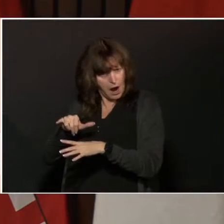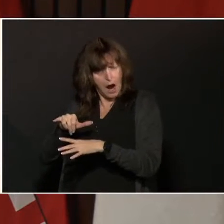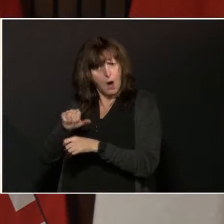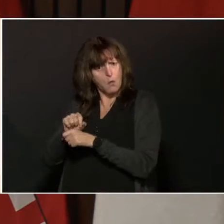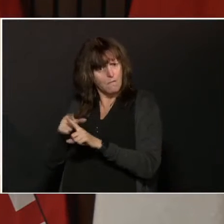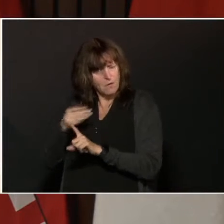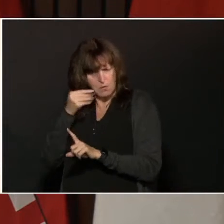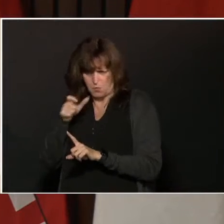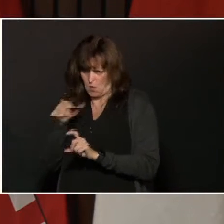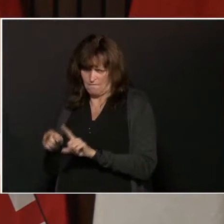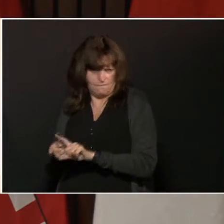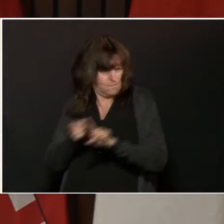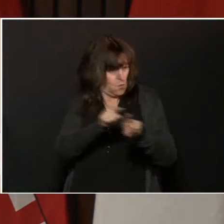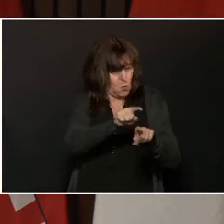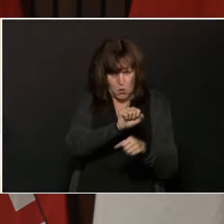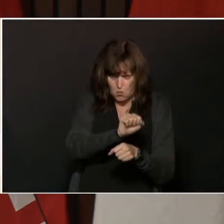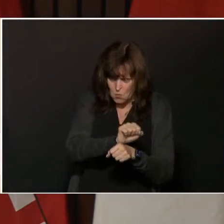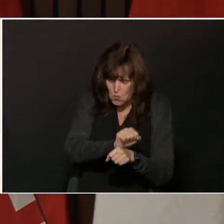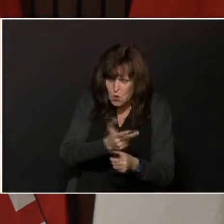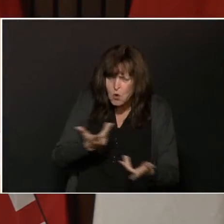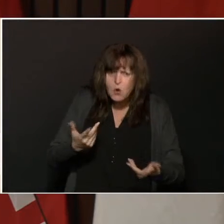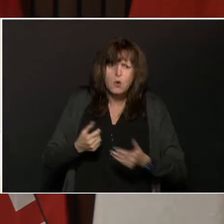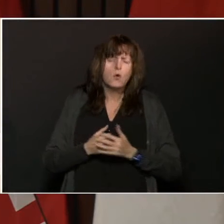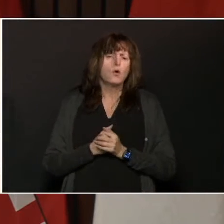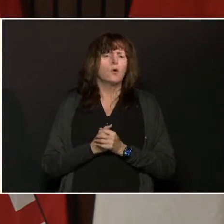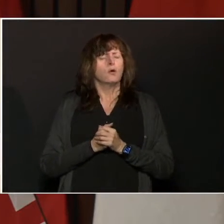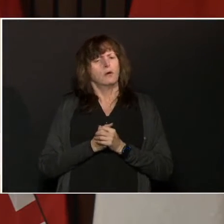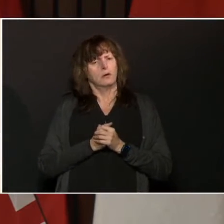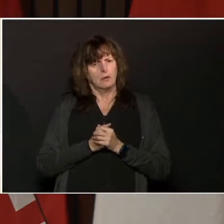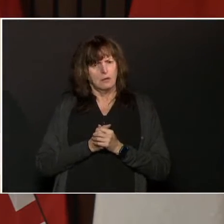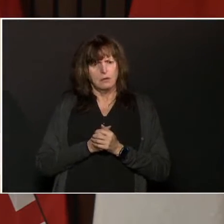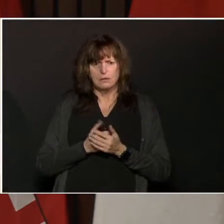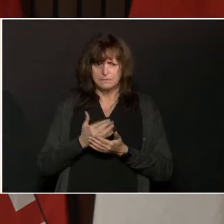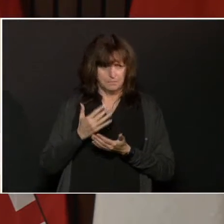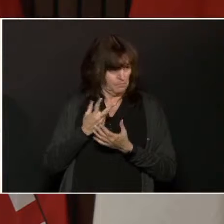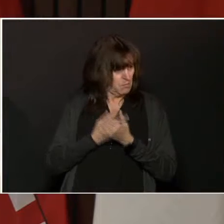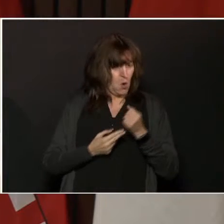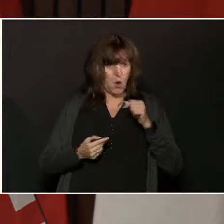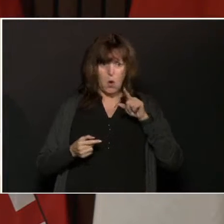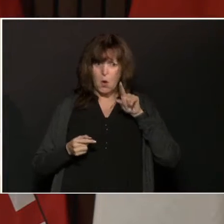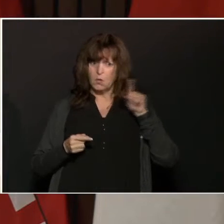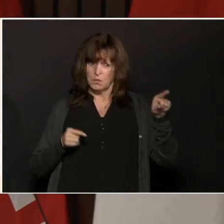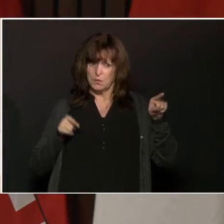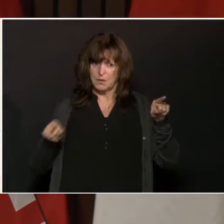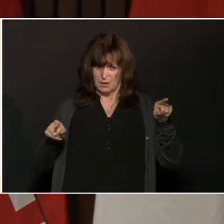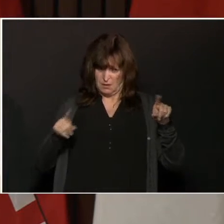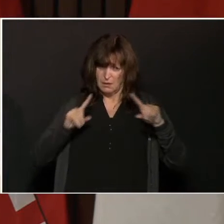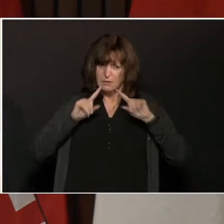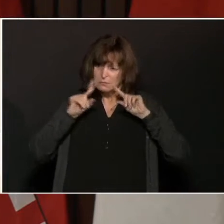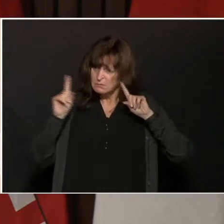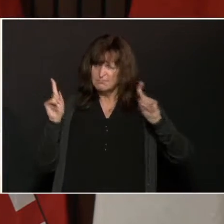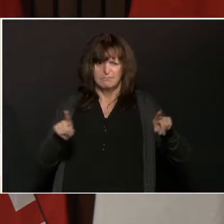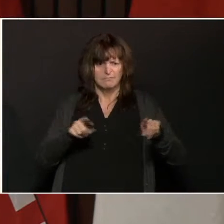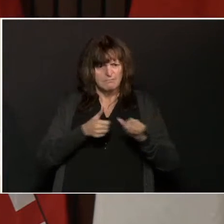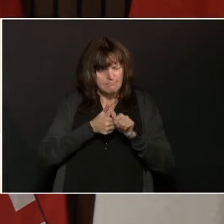UNTIL THEY HAVE IMPLEMENTED SOME FORM OF A HARDER FORM OF A HARDER OR MORE STRINGENT FORM OF A HARDER OR MORE STRINGENT LOCKDOWN STRINGENT LOCKDOWN OR THERE'S BEEN NO STRINGENT LOCKDOWN OR THERE'S BEEN NO SELF